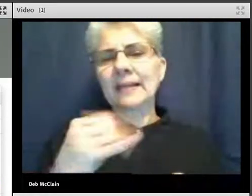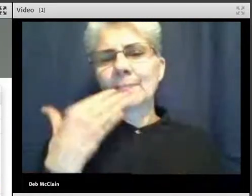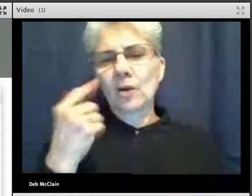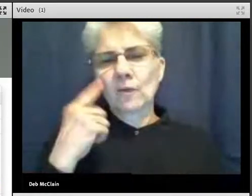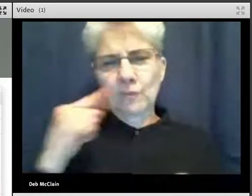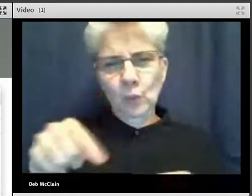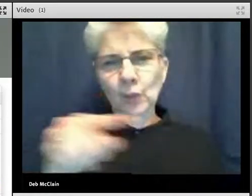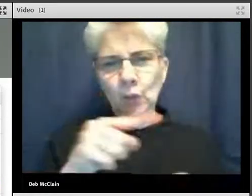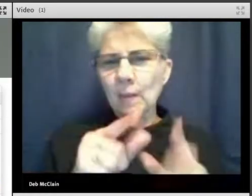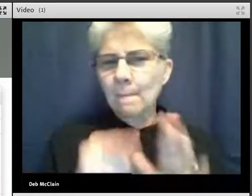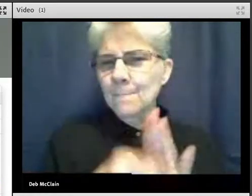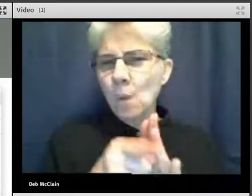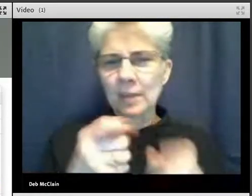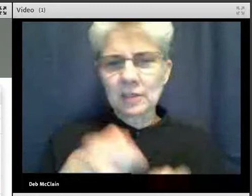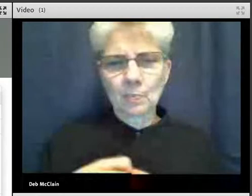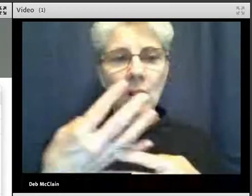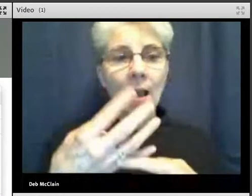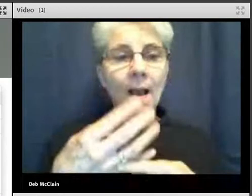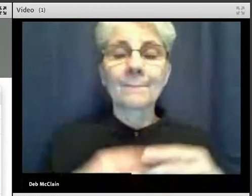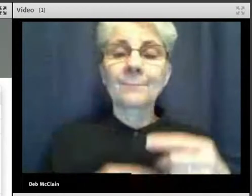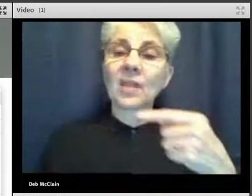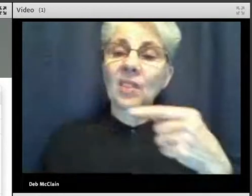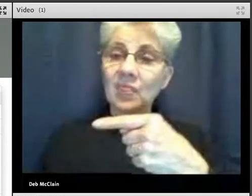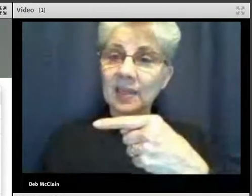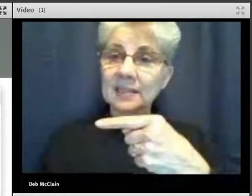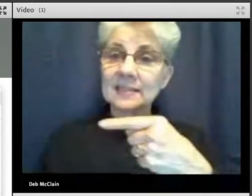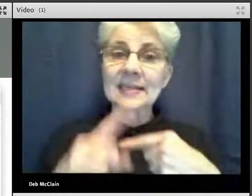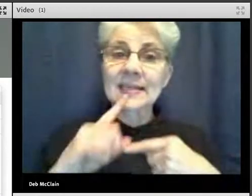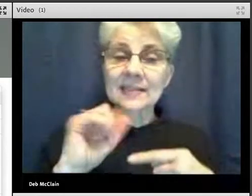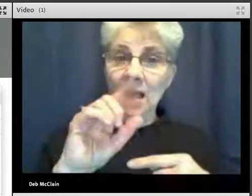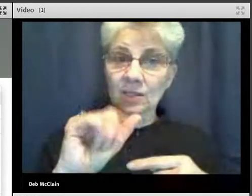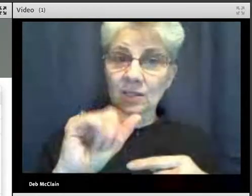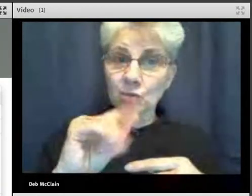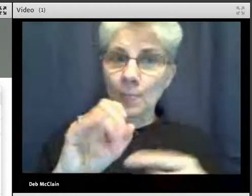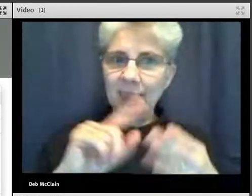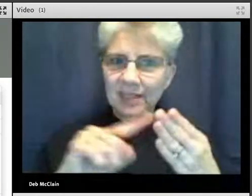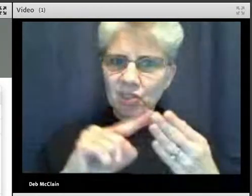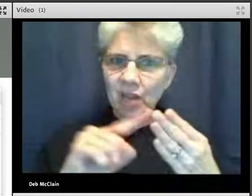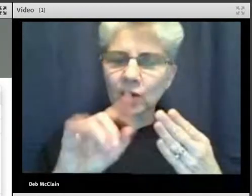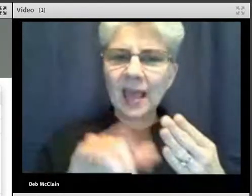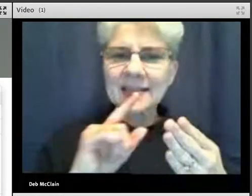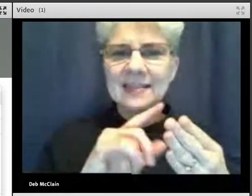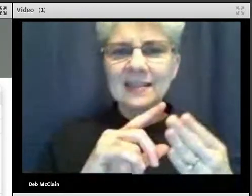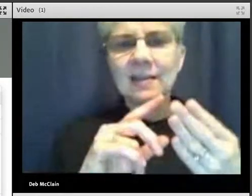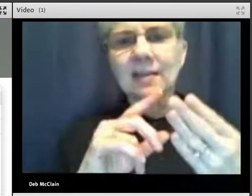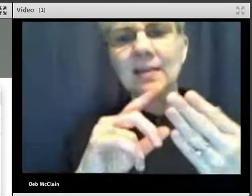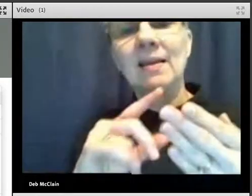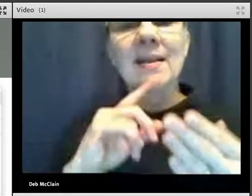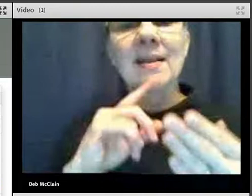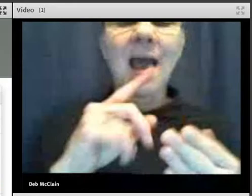right from the moment they open your document. So this is Adobe. This is that that checker.